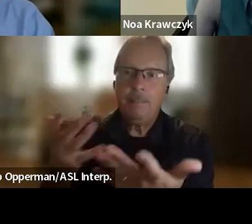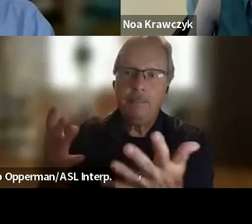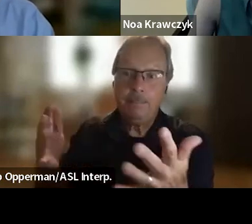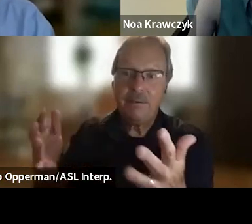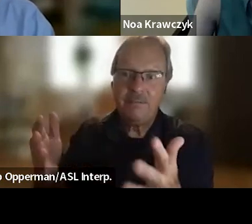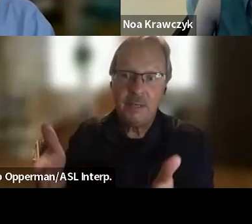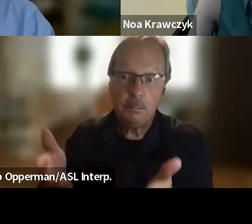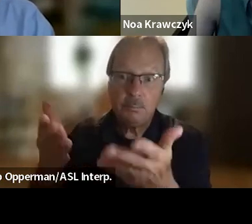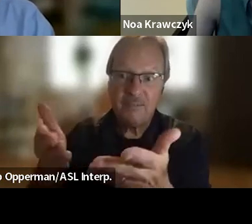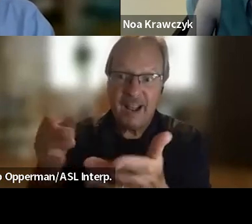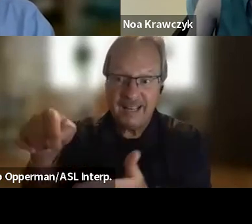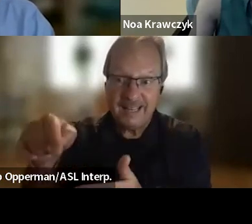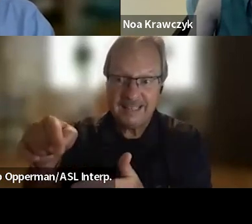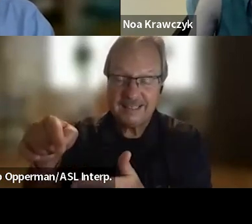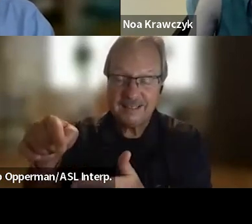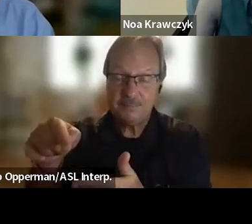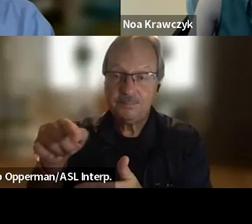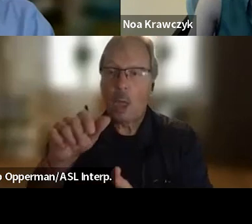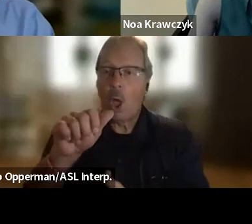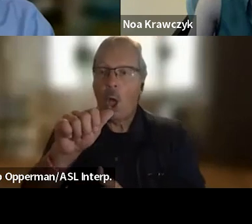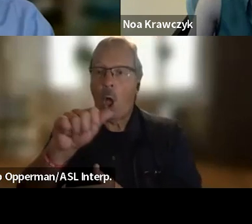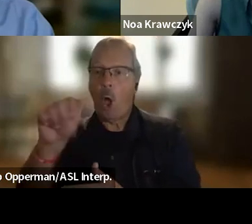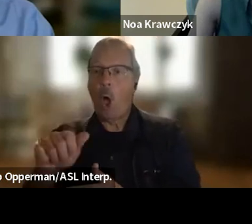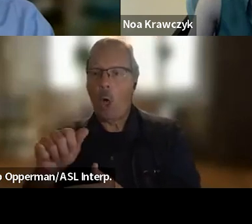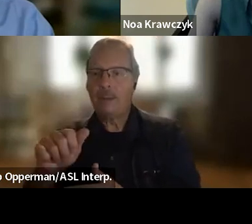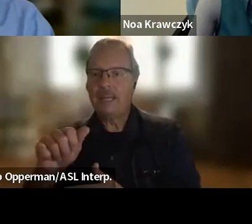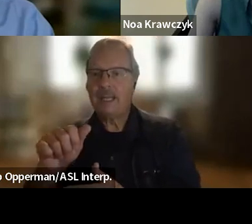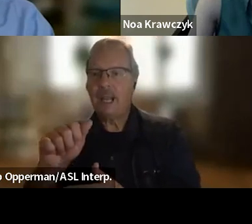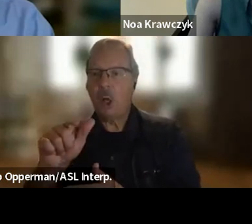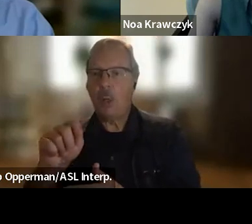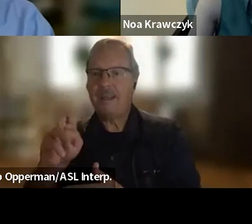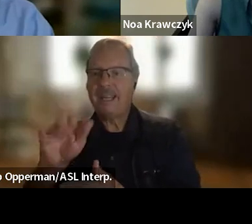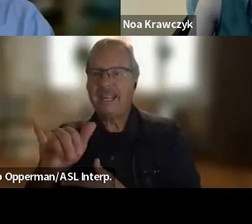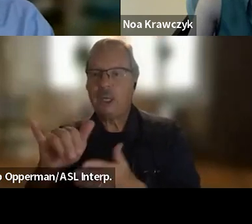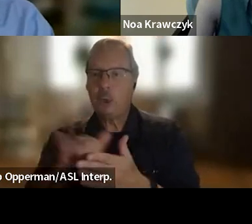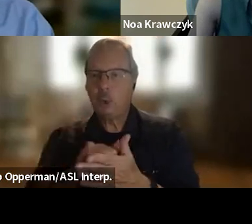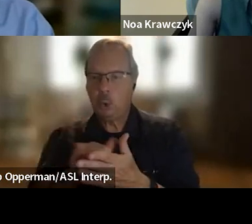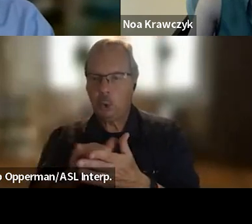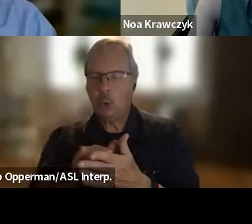I know Albany New York was certainly a destination that we had reached out to.